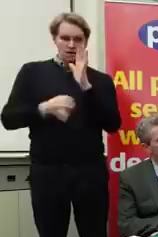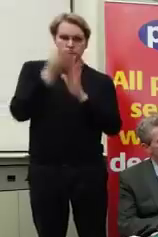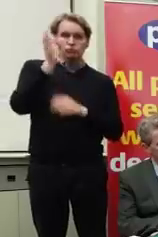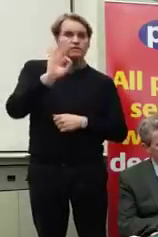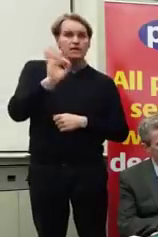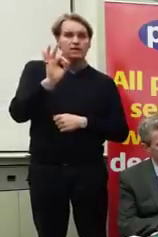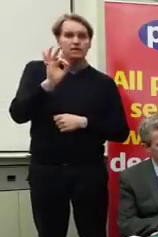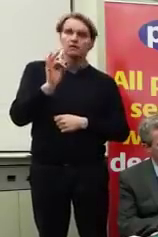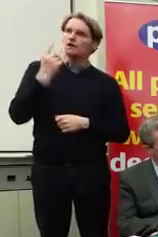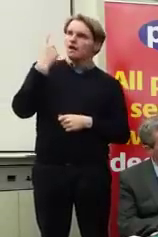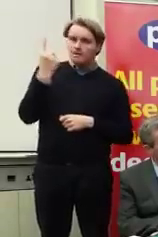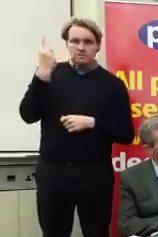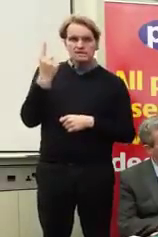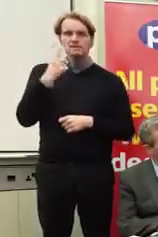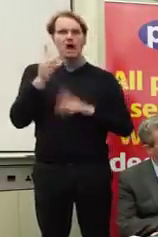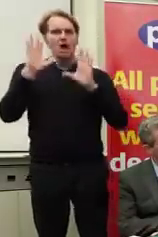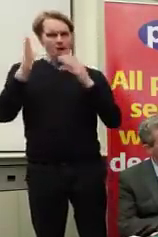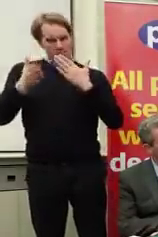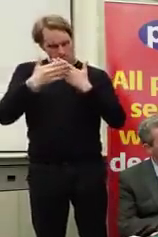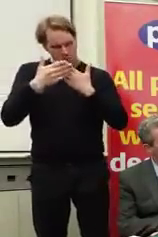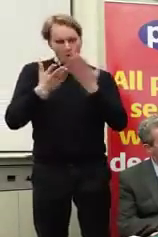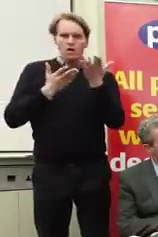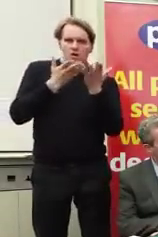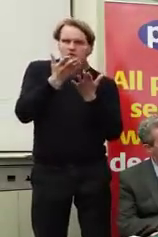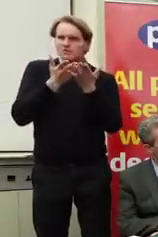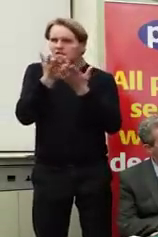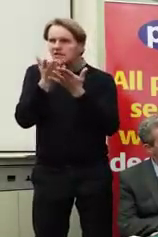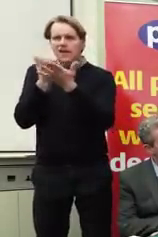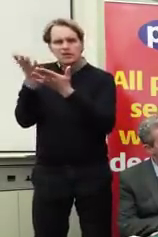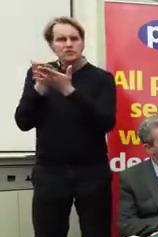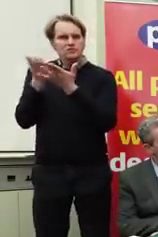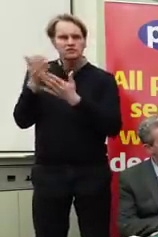to launch another range of consultations about, pardon the pun, recycling